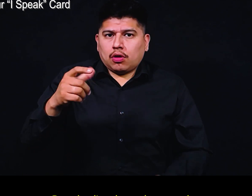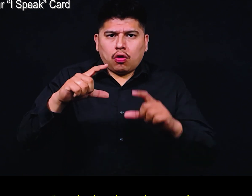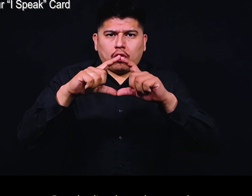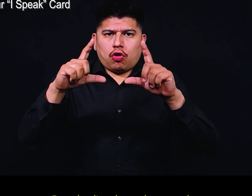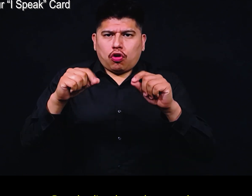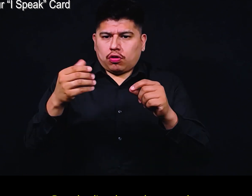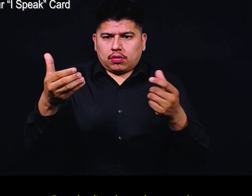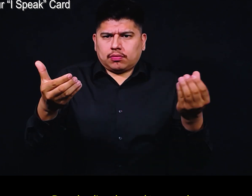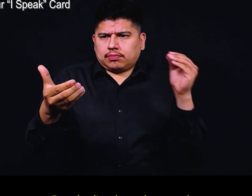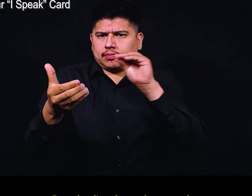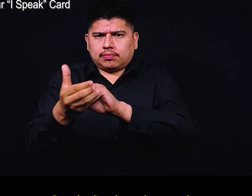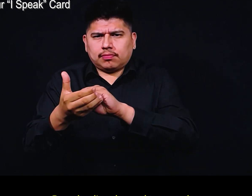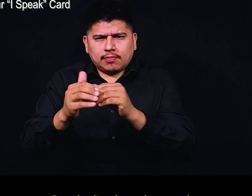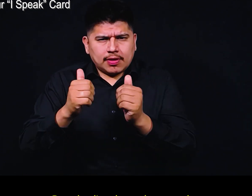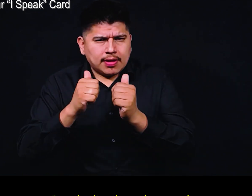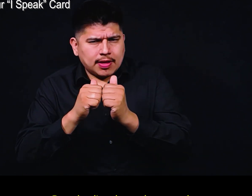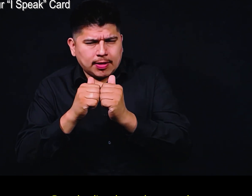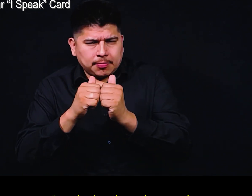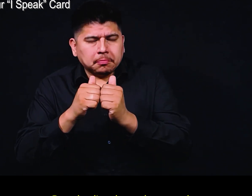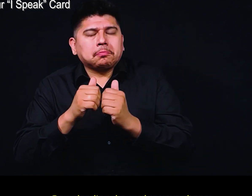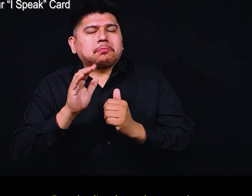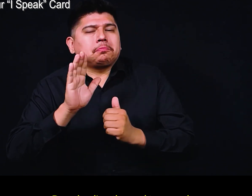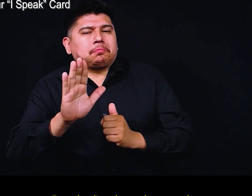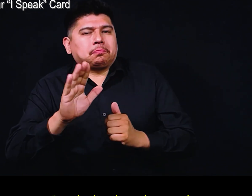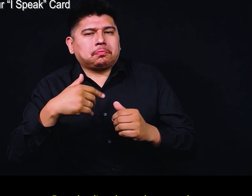Downloading the card to your phone: